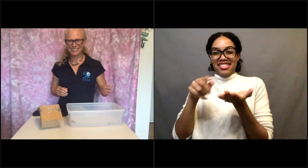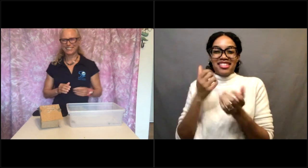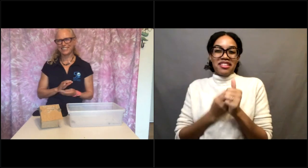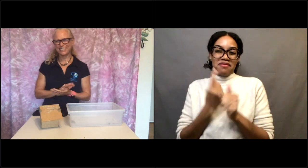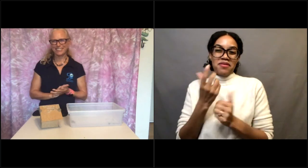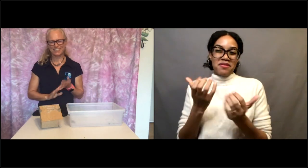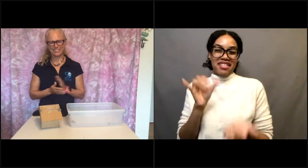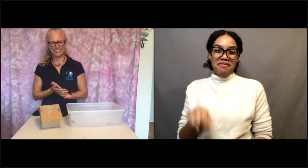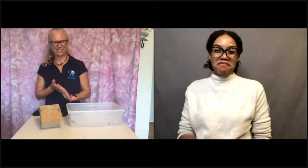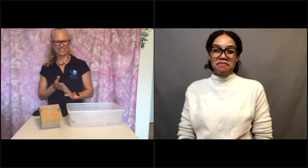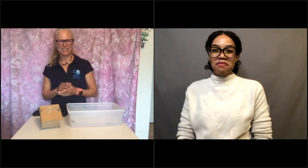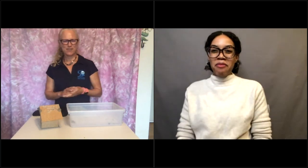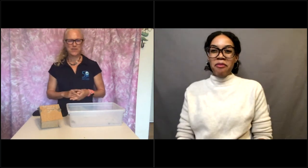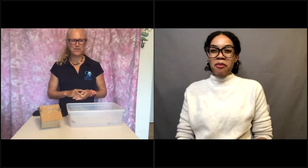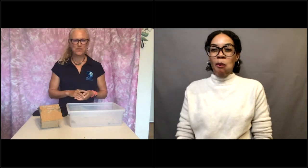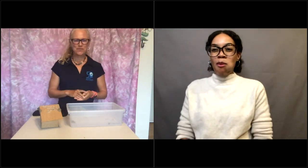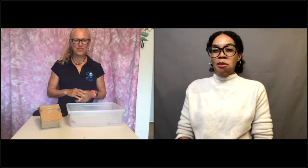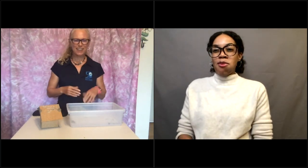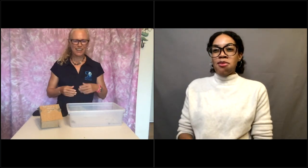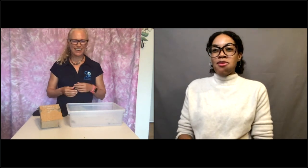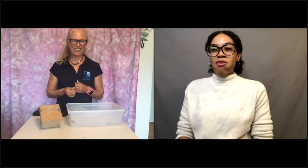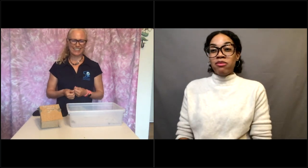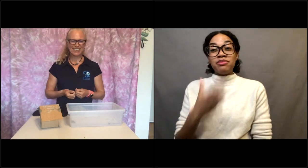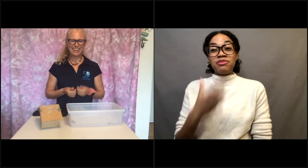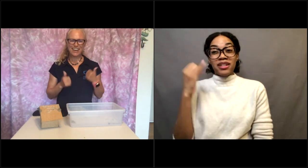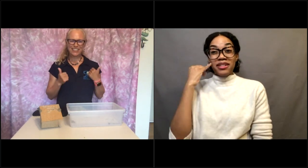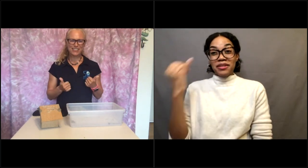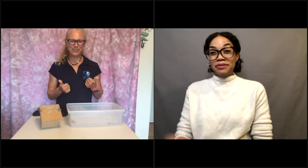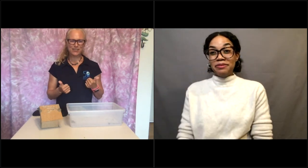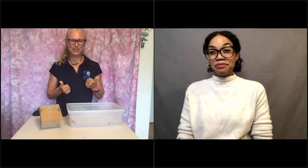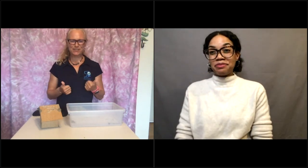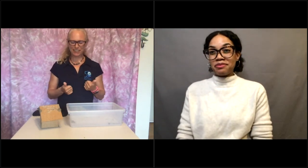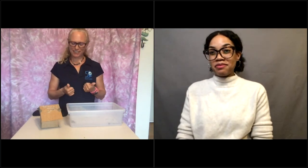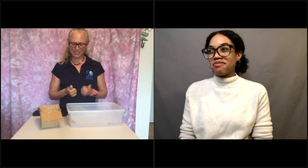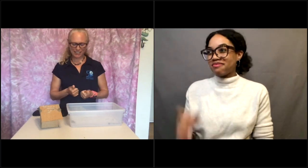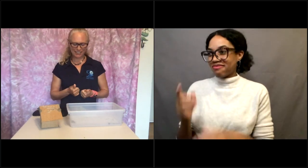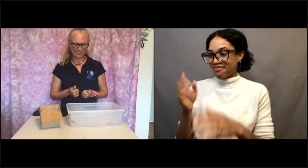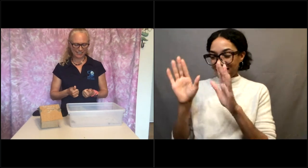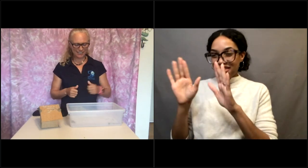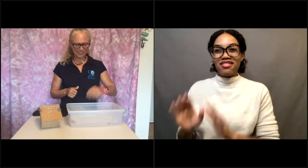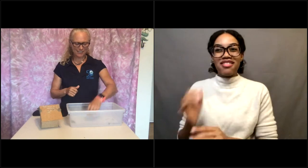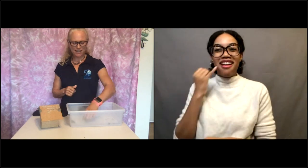to raise it up. Good idea. Those are really good ideas.